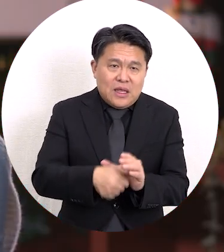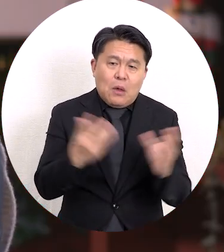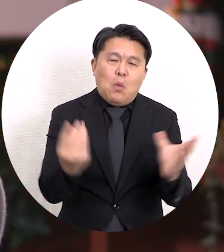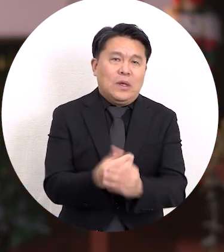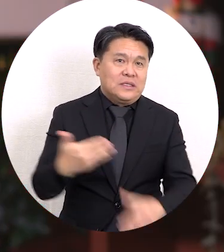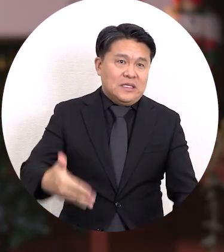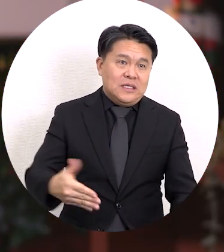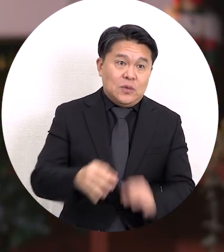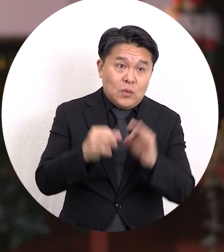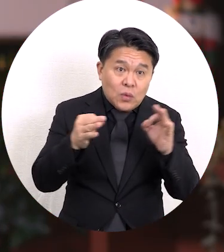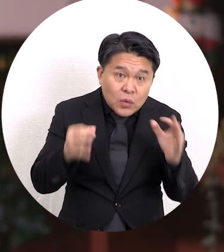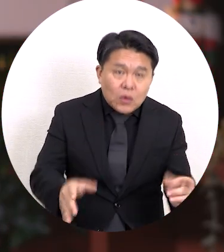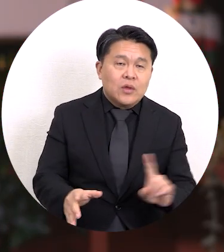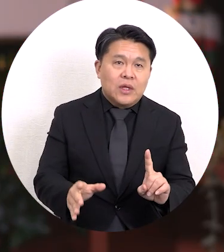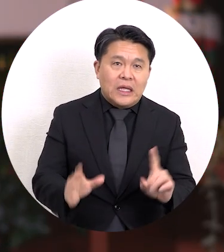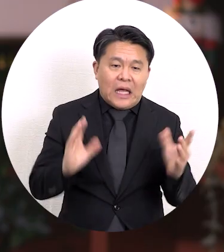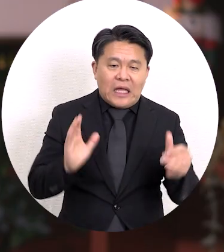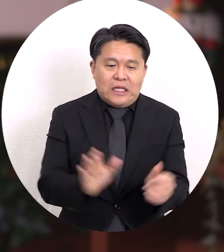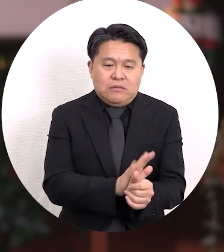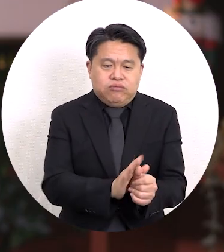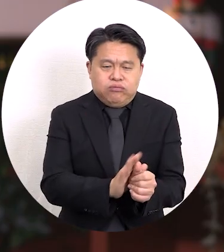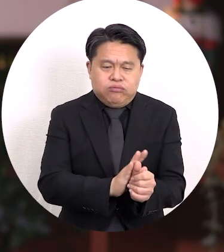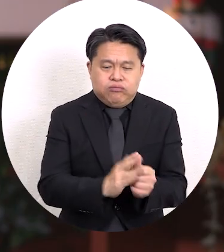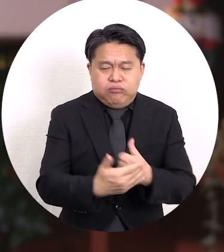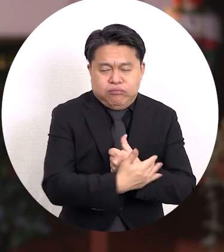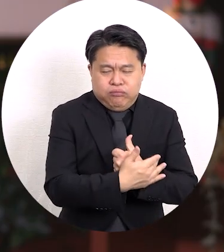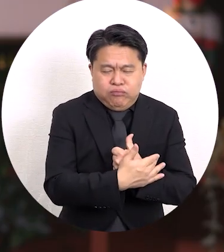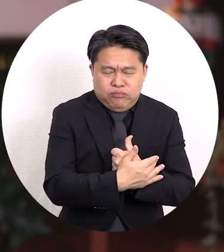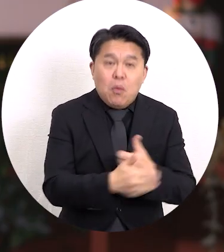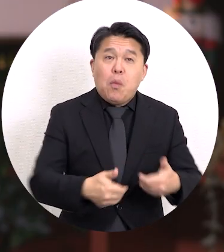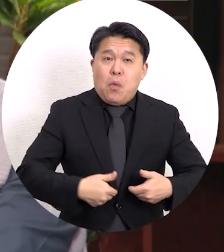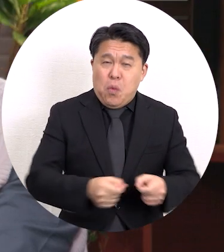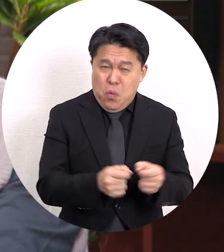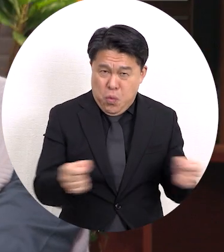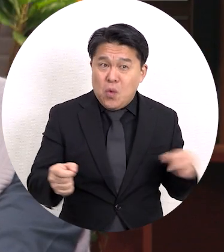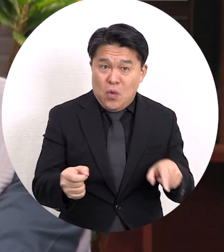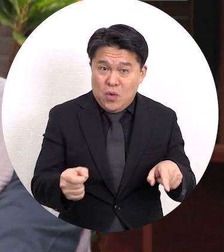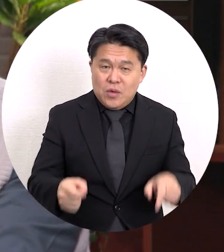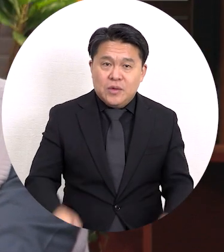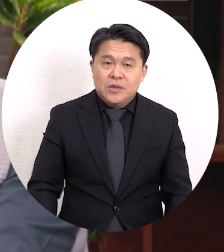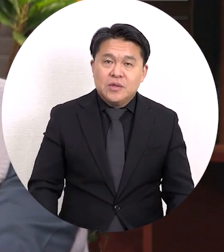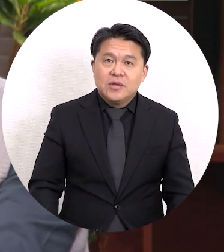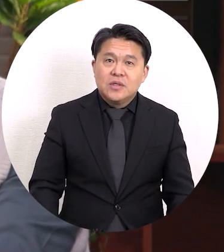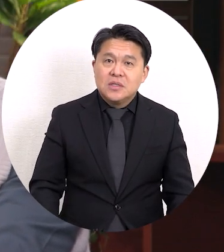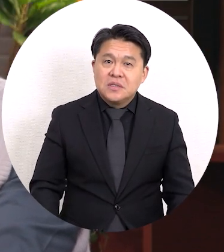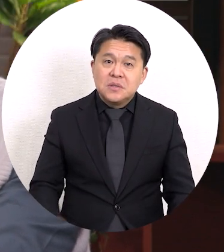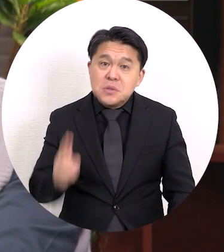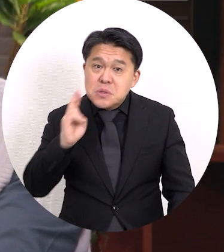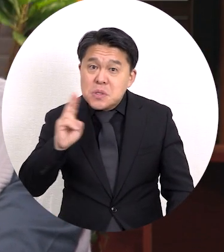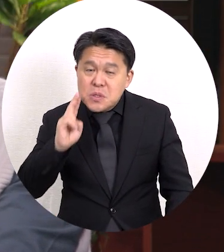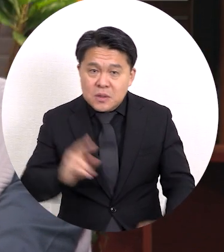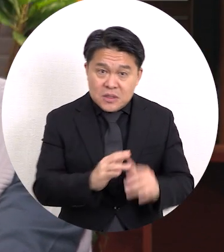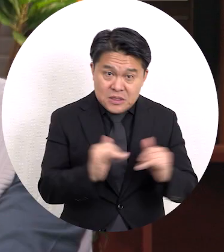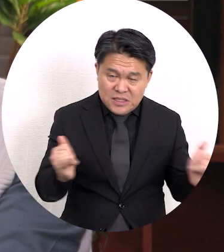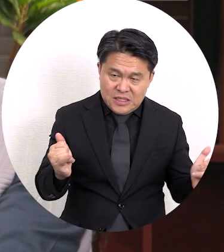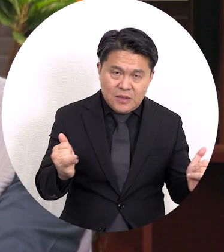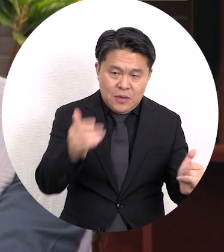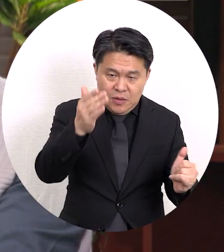which means they undergo a long infancy period. This is actually one of the key differences